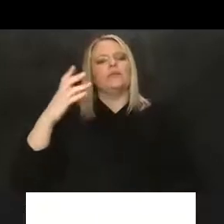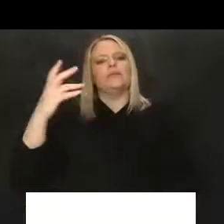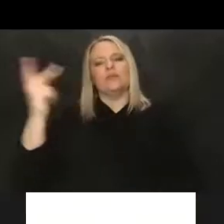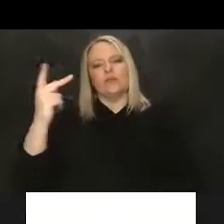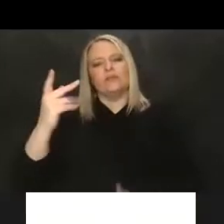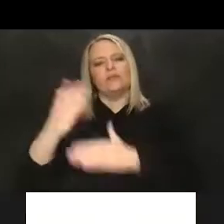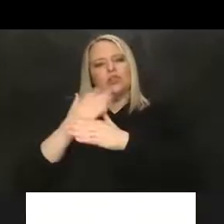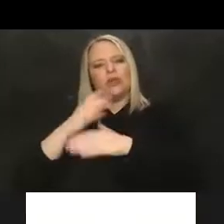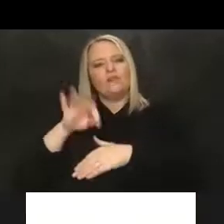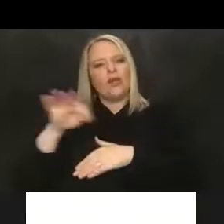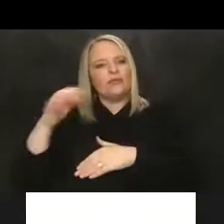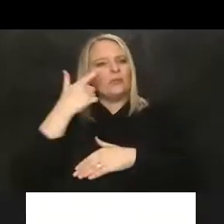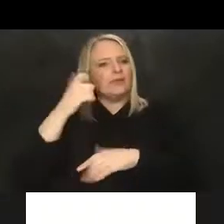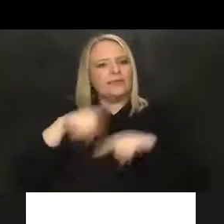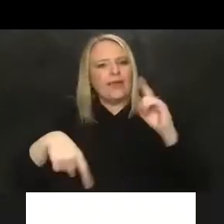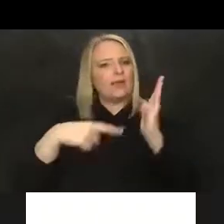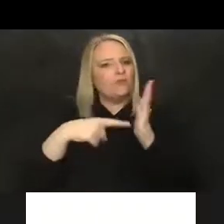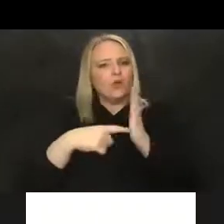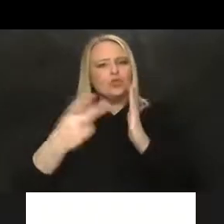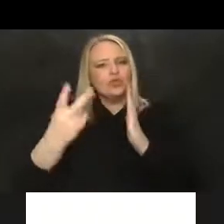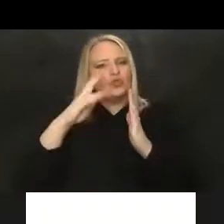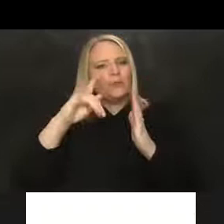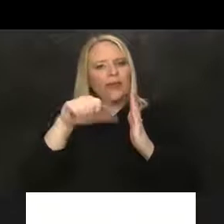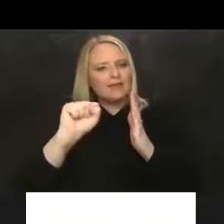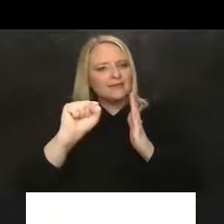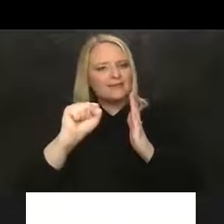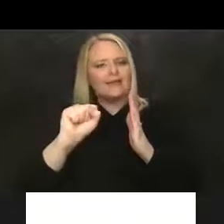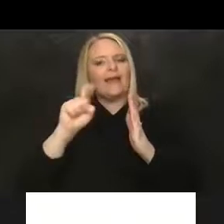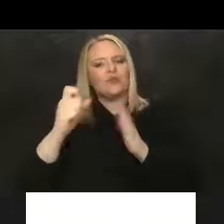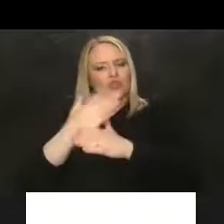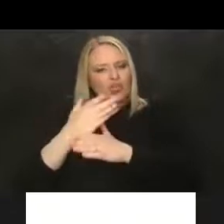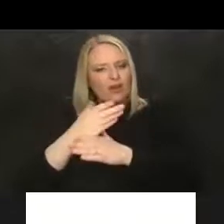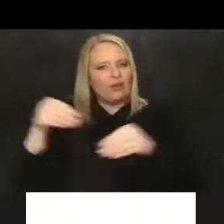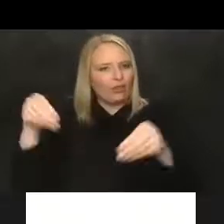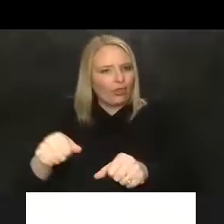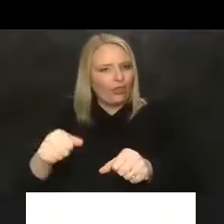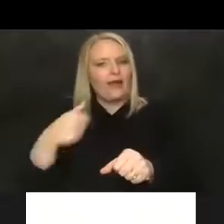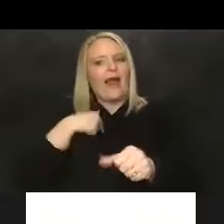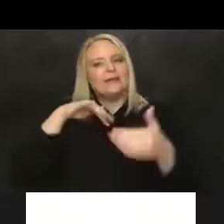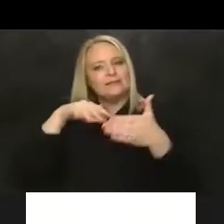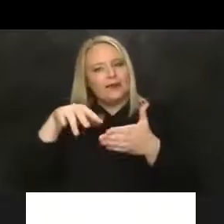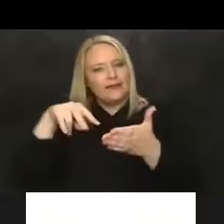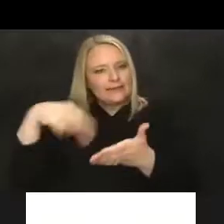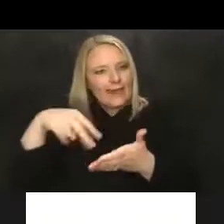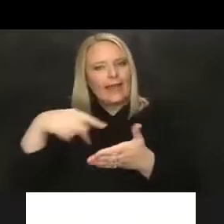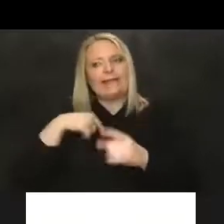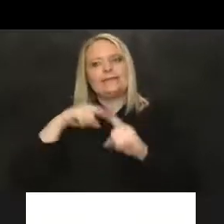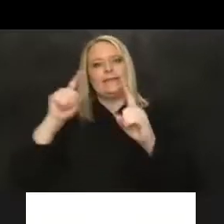afford two bags of French fries, and I studied dance, and I went to plays and I just, you know,